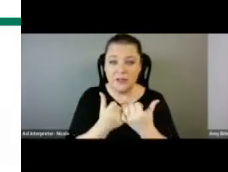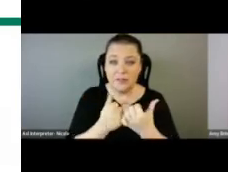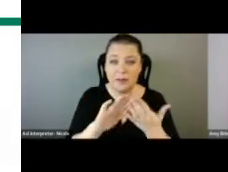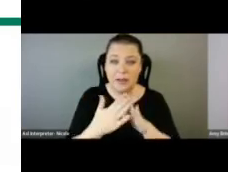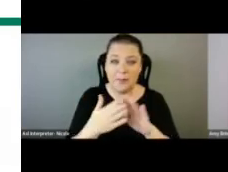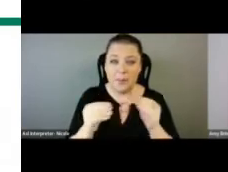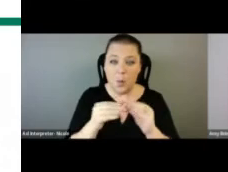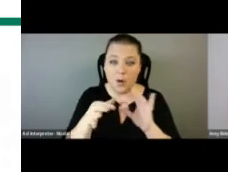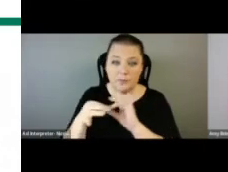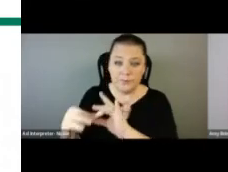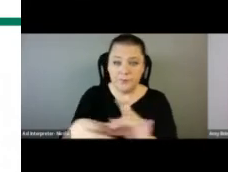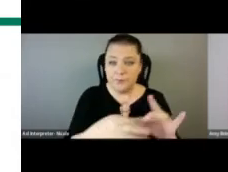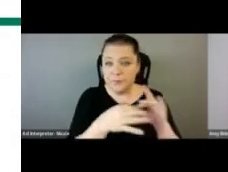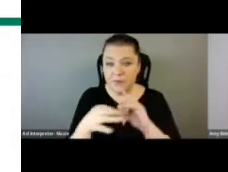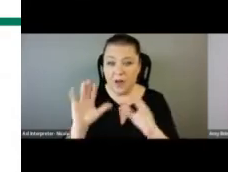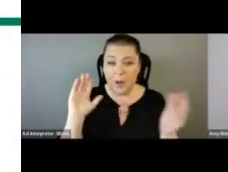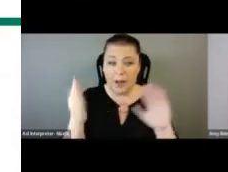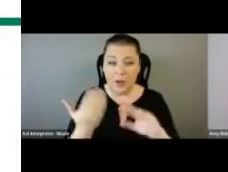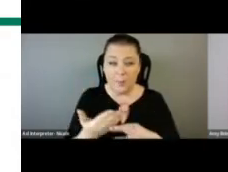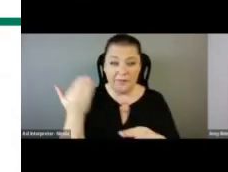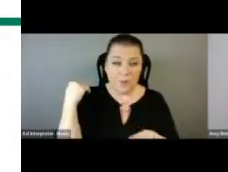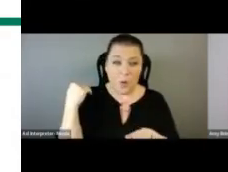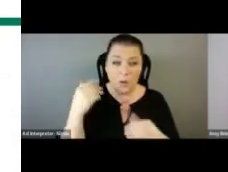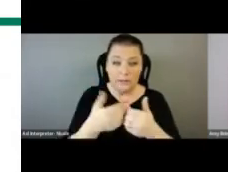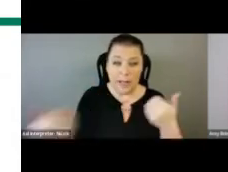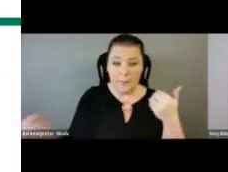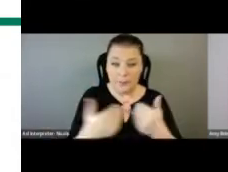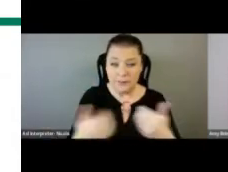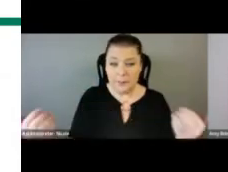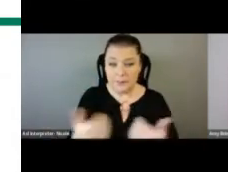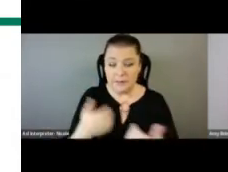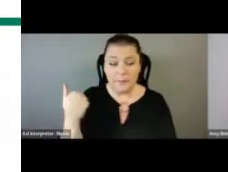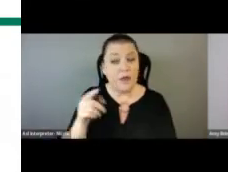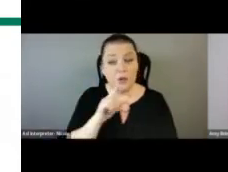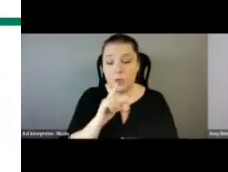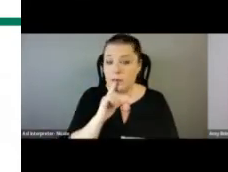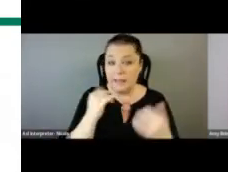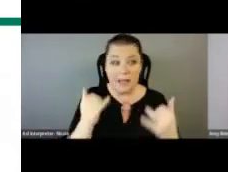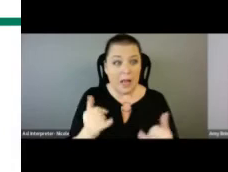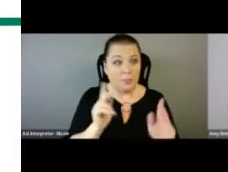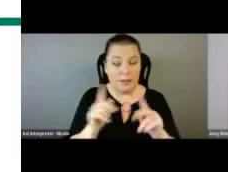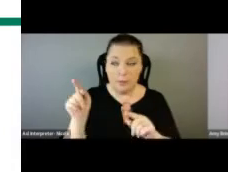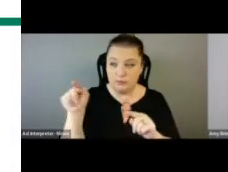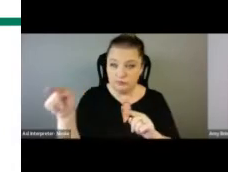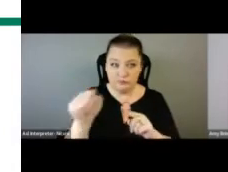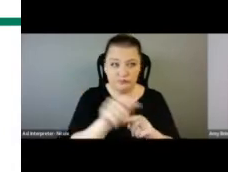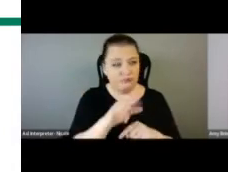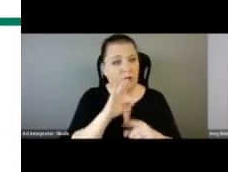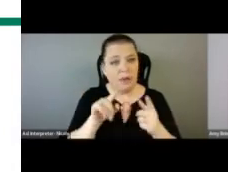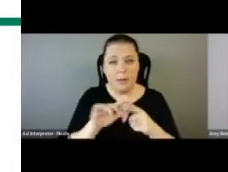lived experience within each of the subgroups talking about real life situations, and needs that